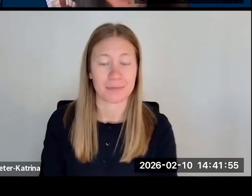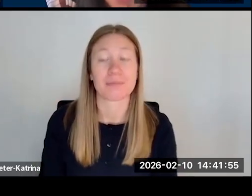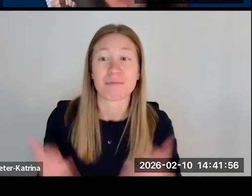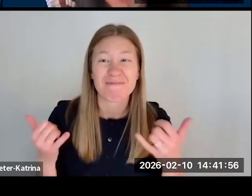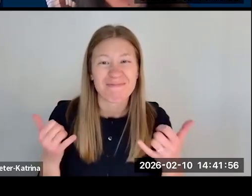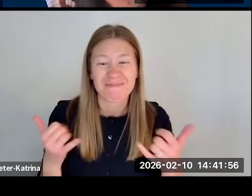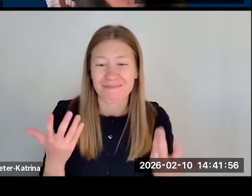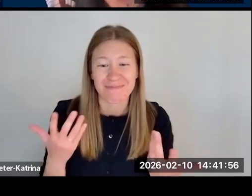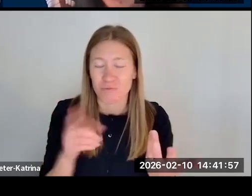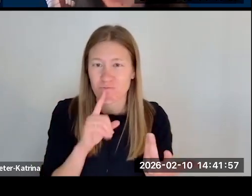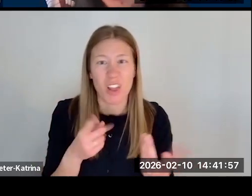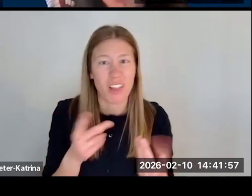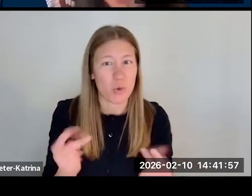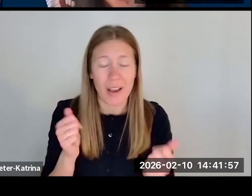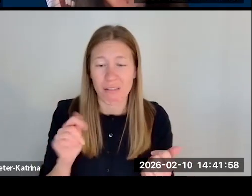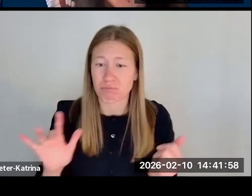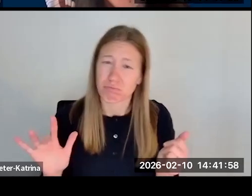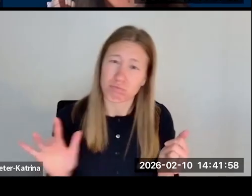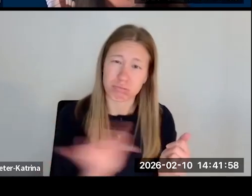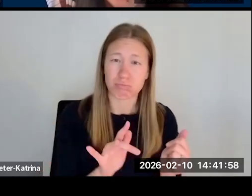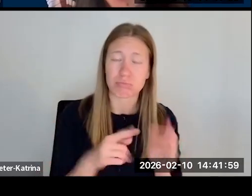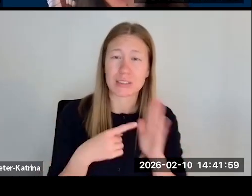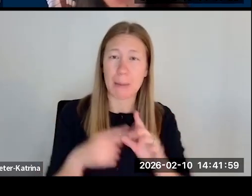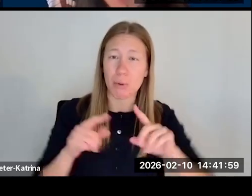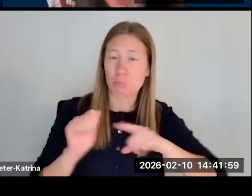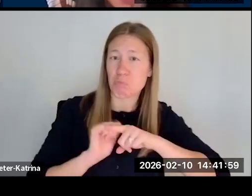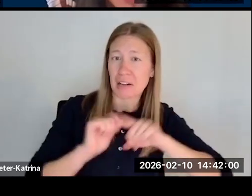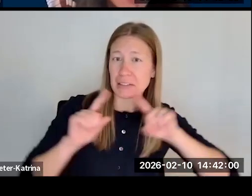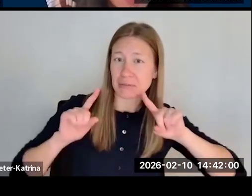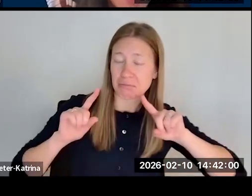to highlight sample practice schedule and just pick the same color.